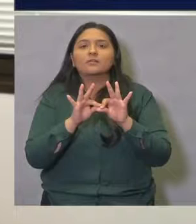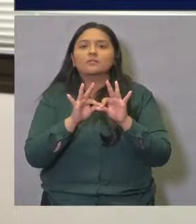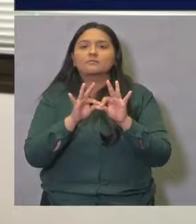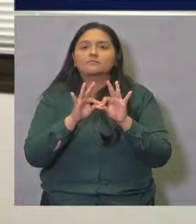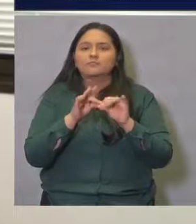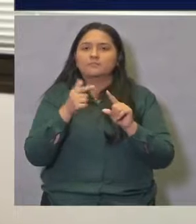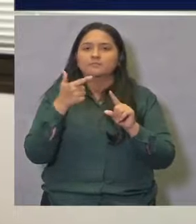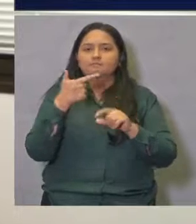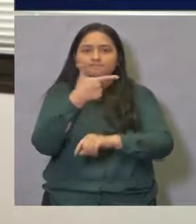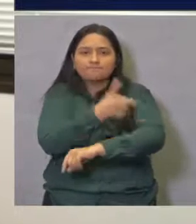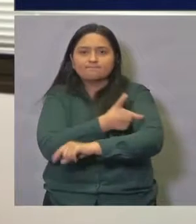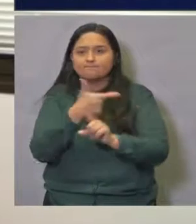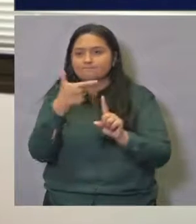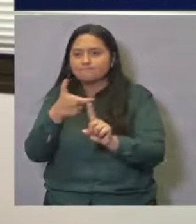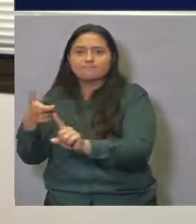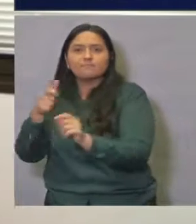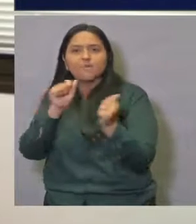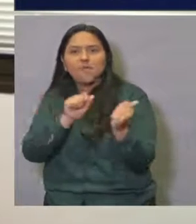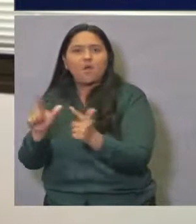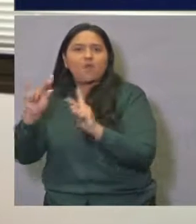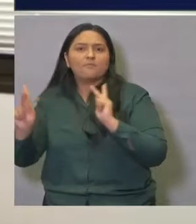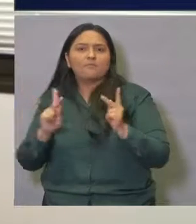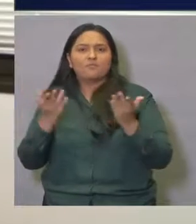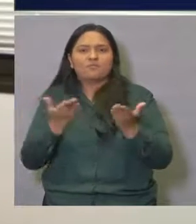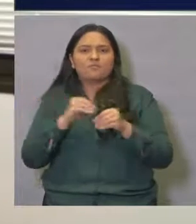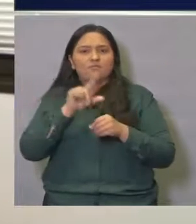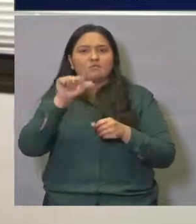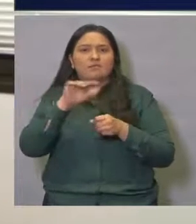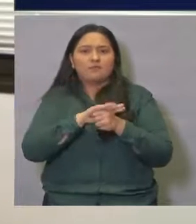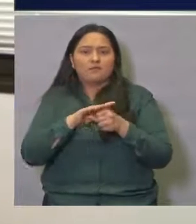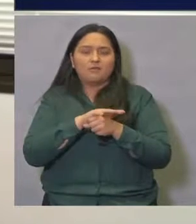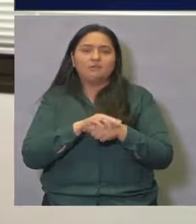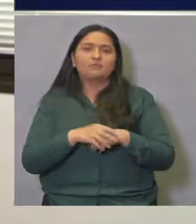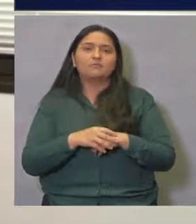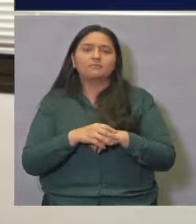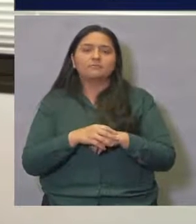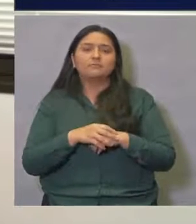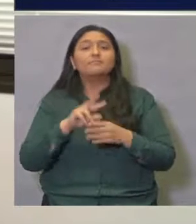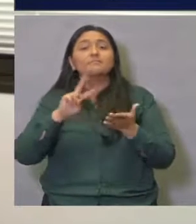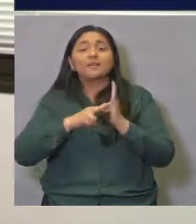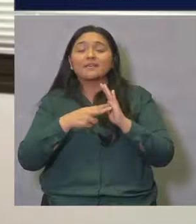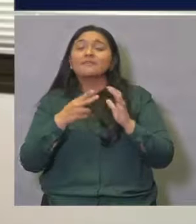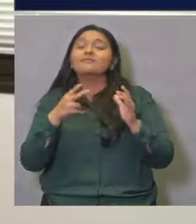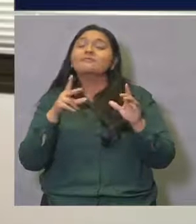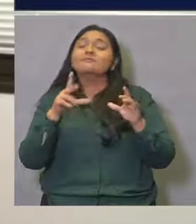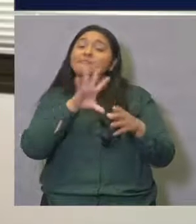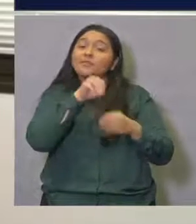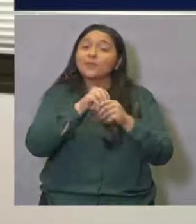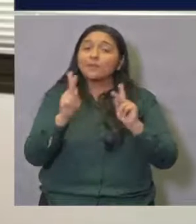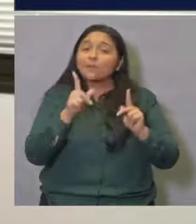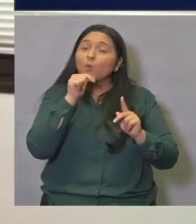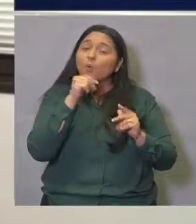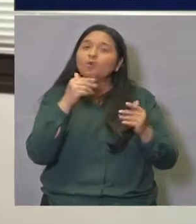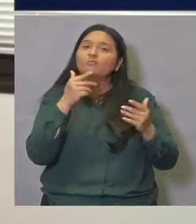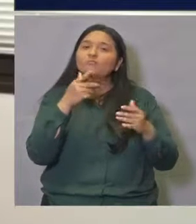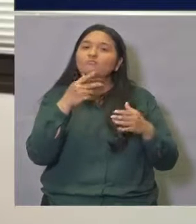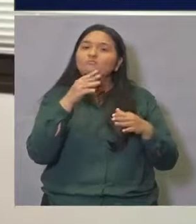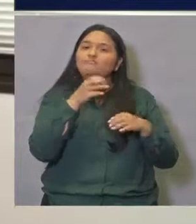VACUNAS IBAS. NUESTROS ESFUERZOS DE VACUNAS NO SERÍAN